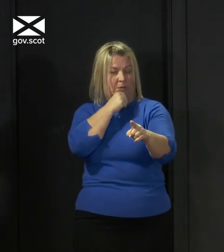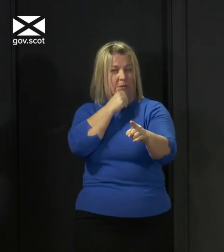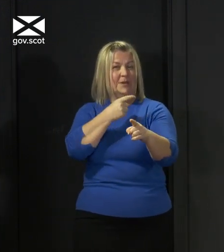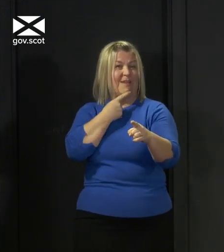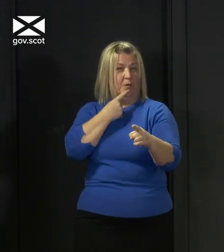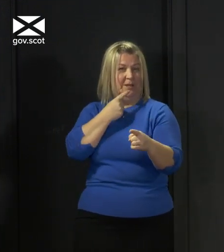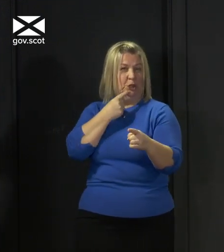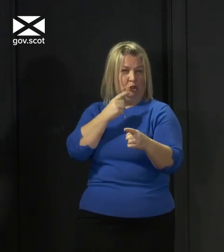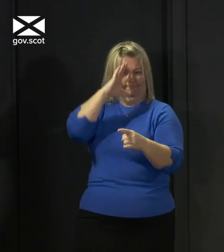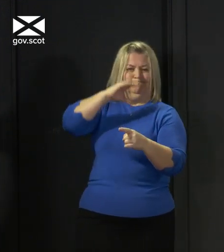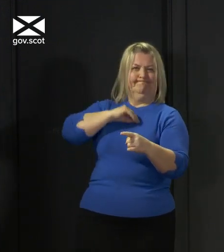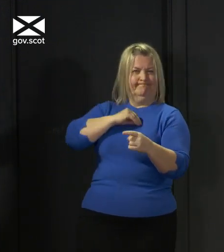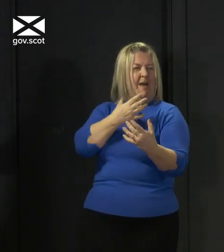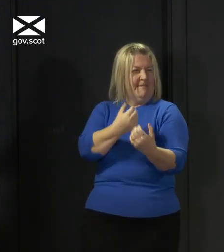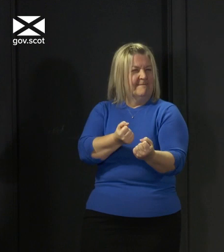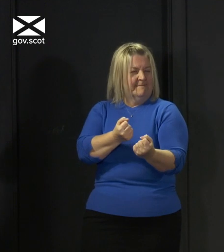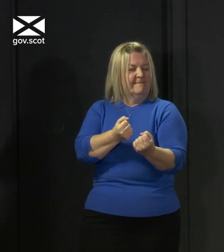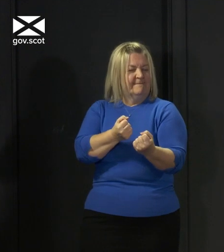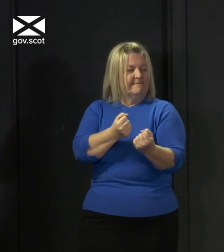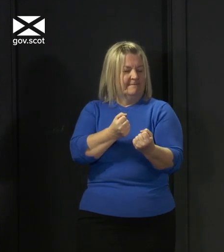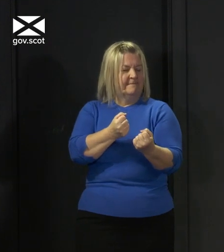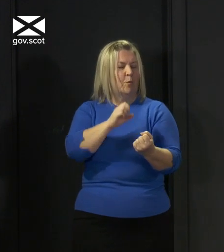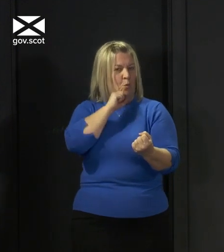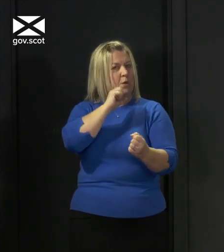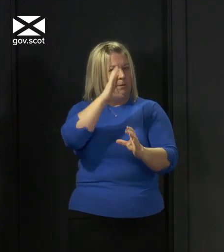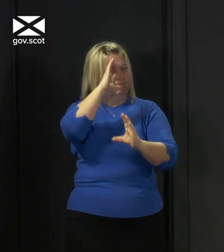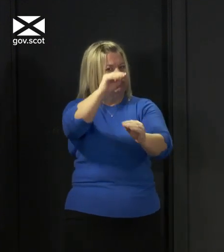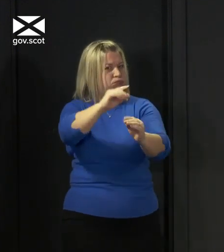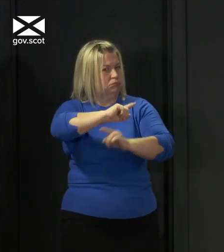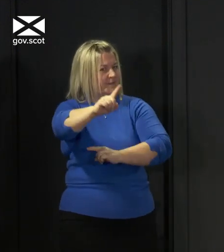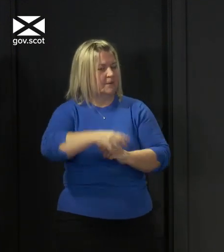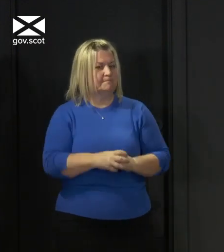spread of the virus in fairly short order the challenges we face our own